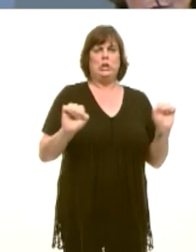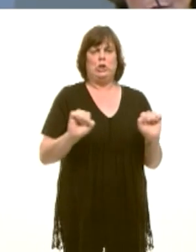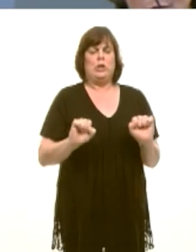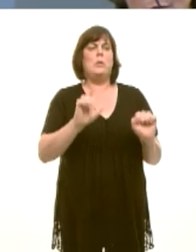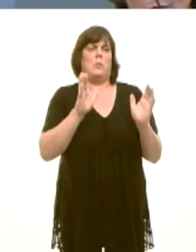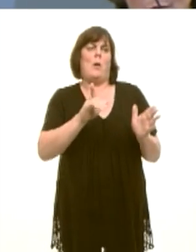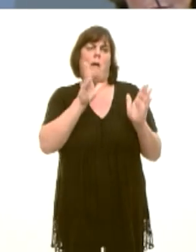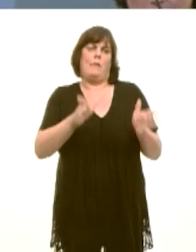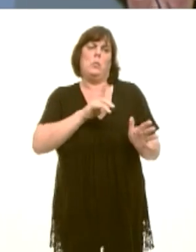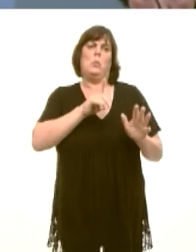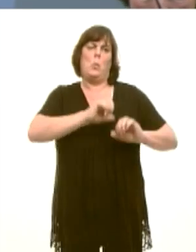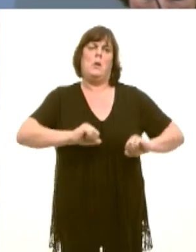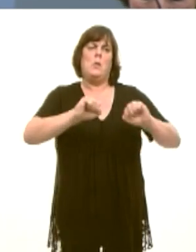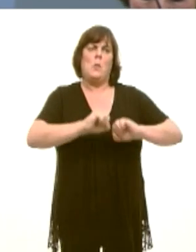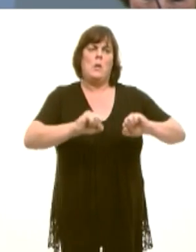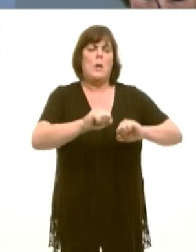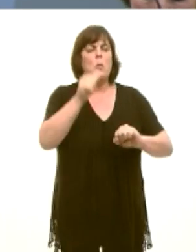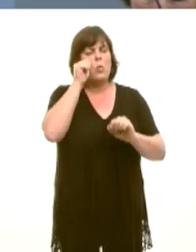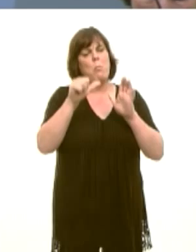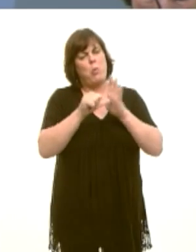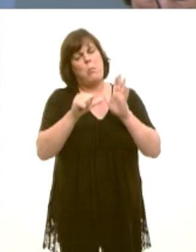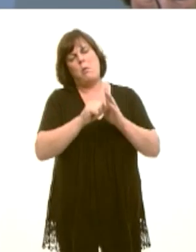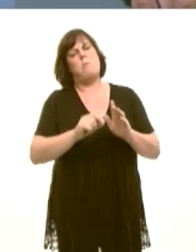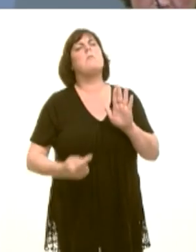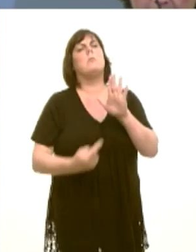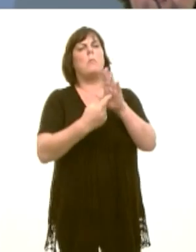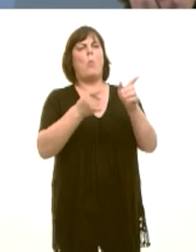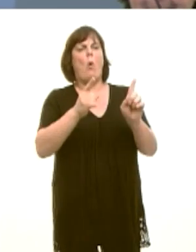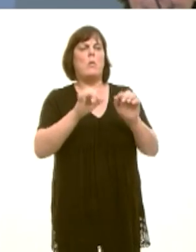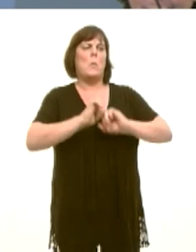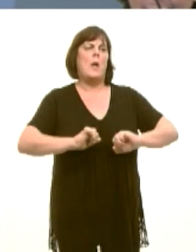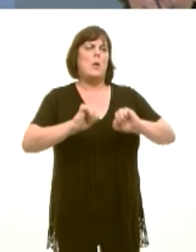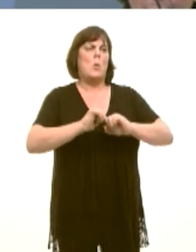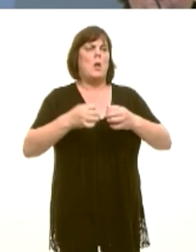about waiting times, and, week after week, we are seeing the Governmentís own waiting